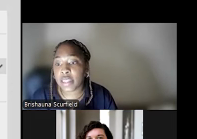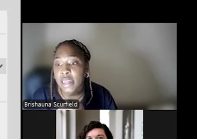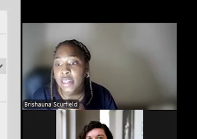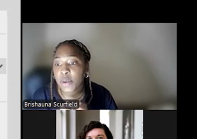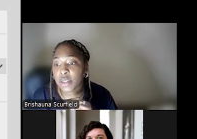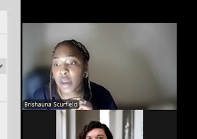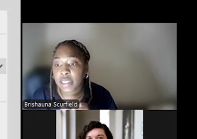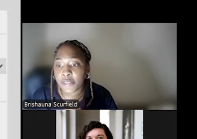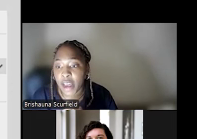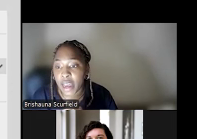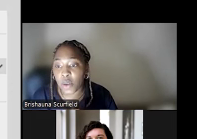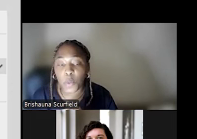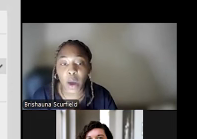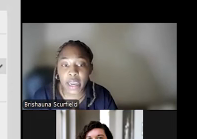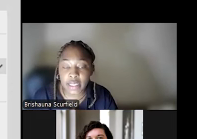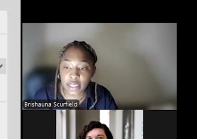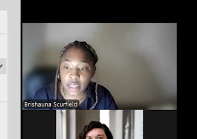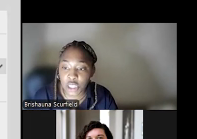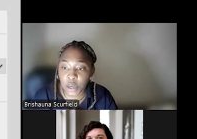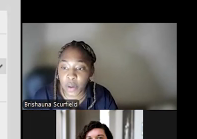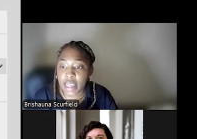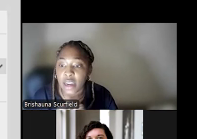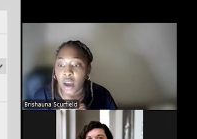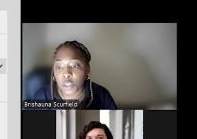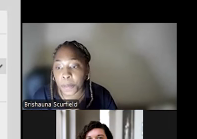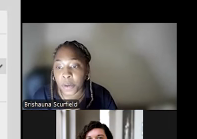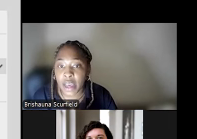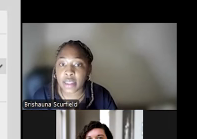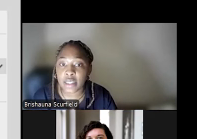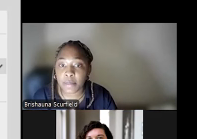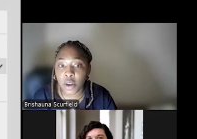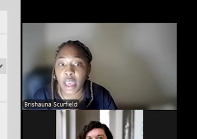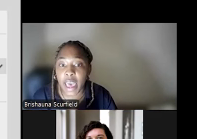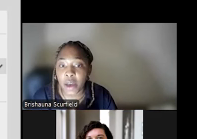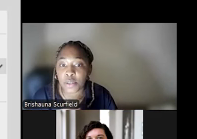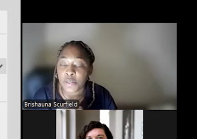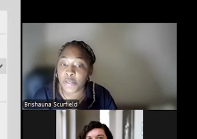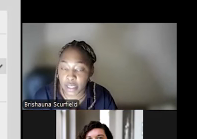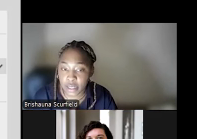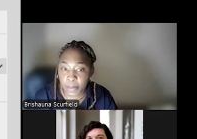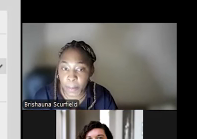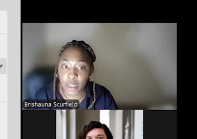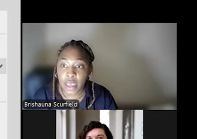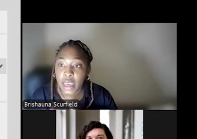that it's going to identify why is this an issue and then also provide the steps on how to fix it.